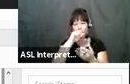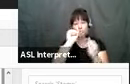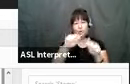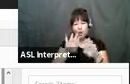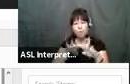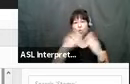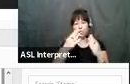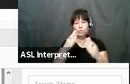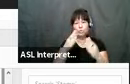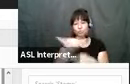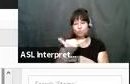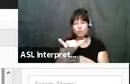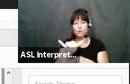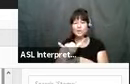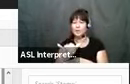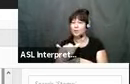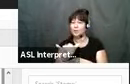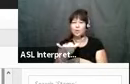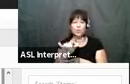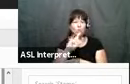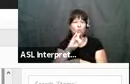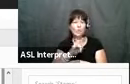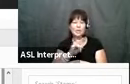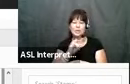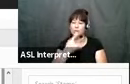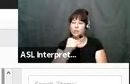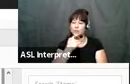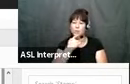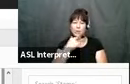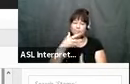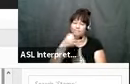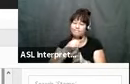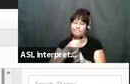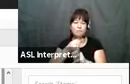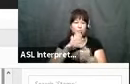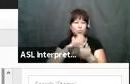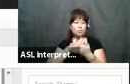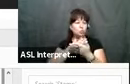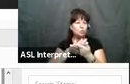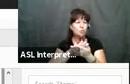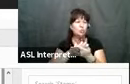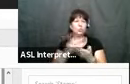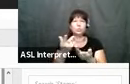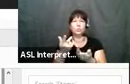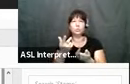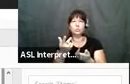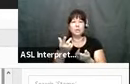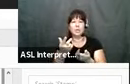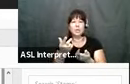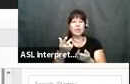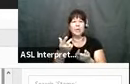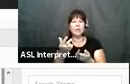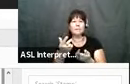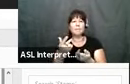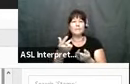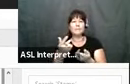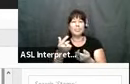The red really impact schools because schools can go to face-to-face learning, not just distance learning